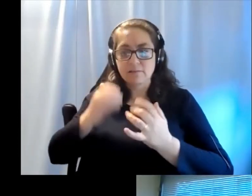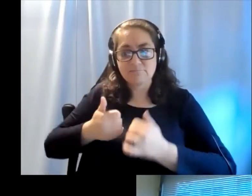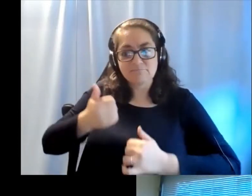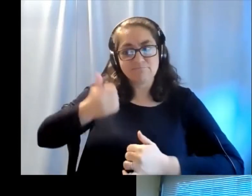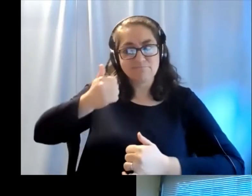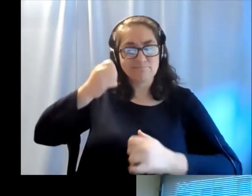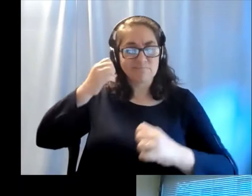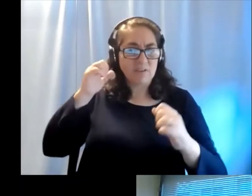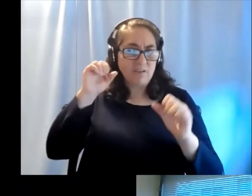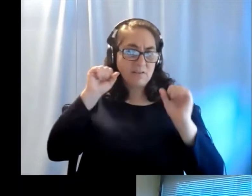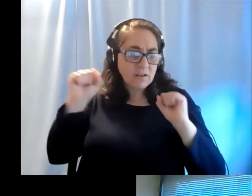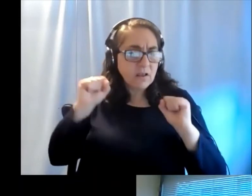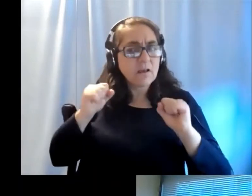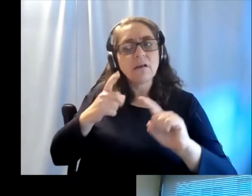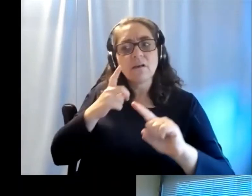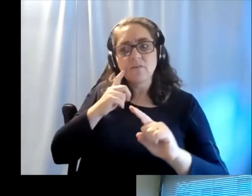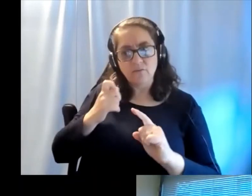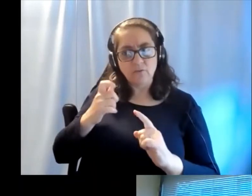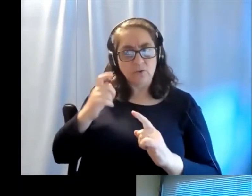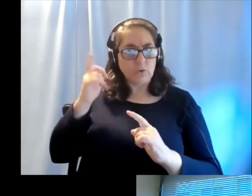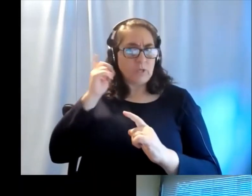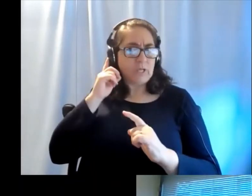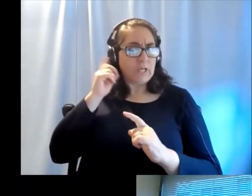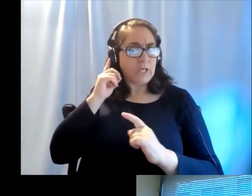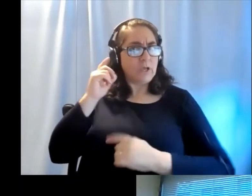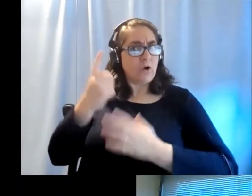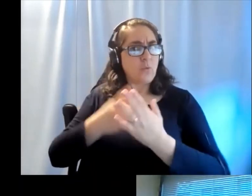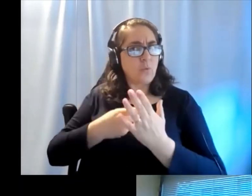People find that to be helpful, actually.